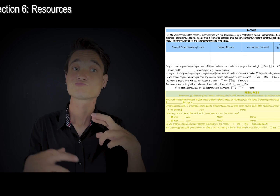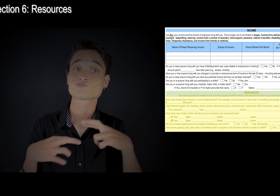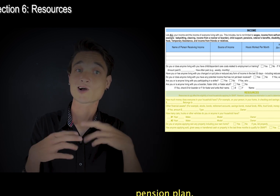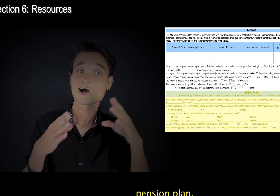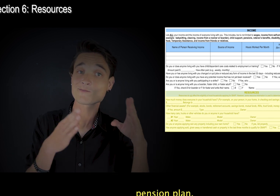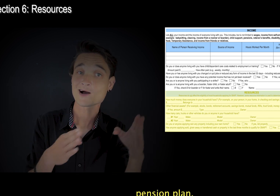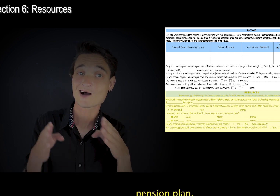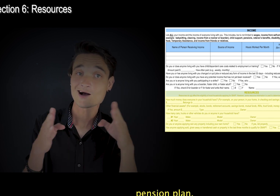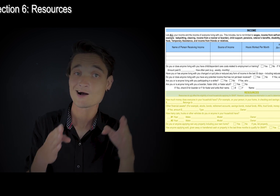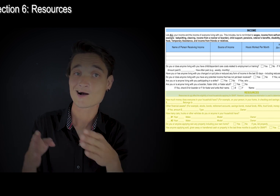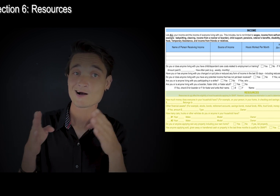pension plan,